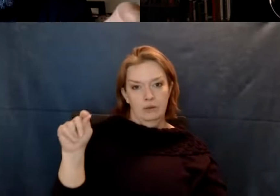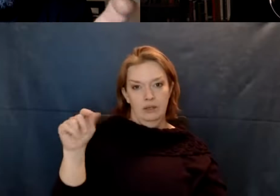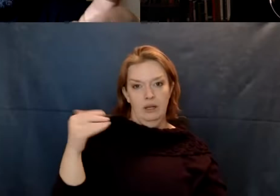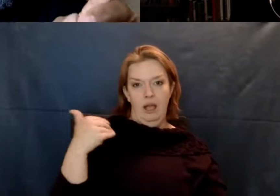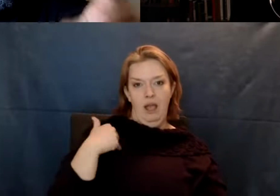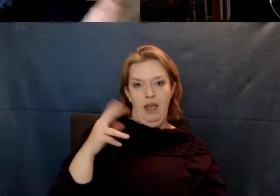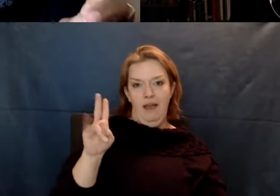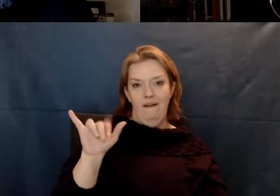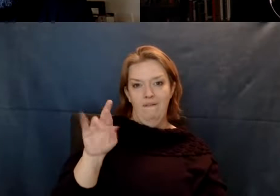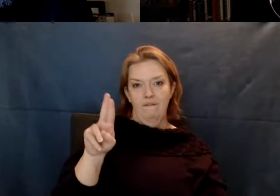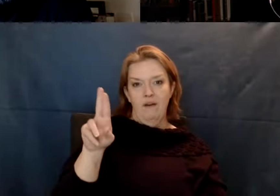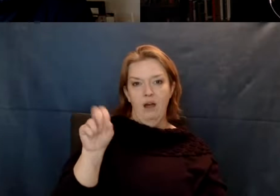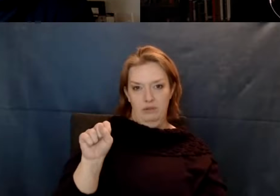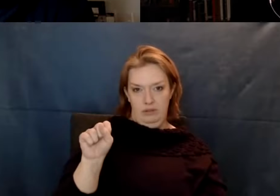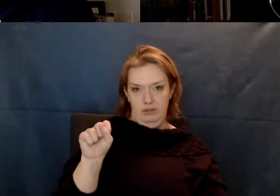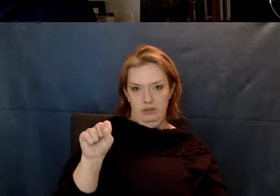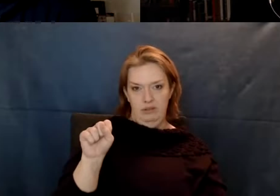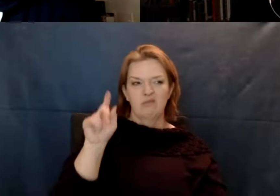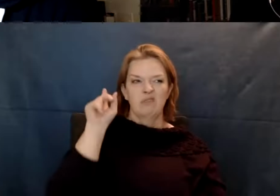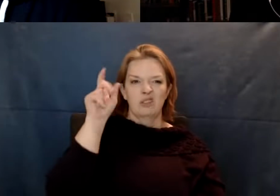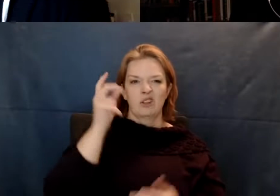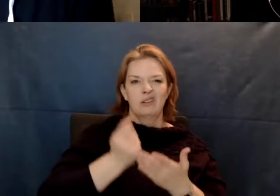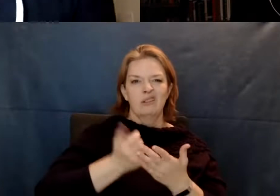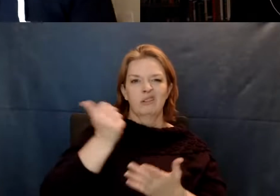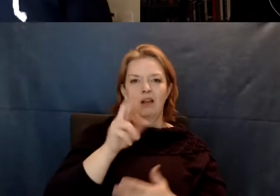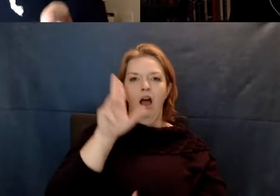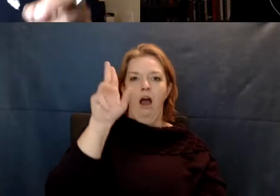virus, uninstall it.